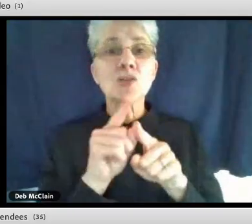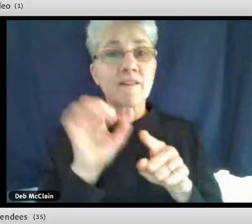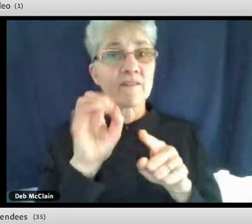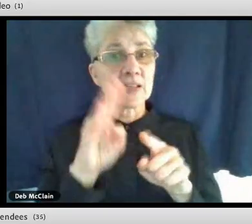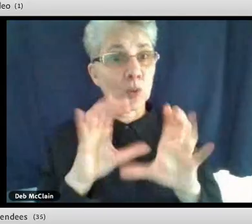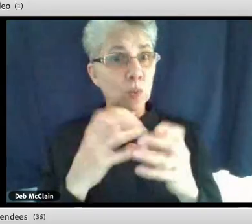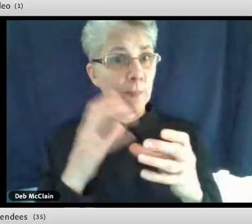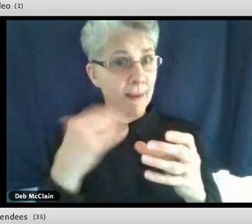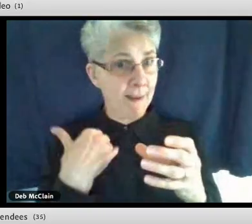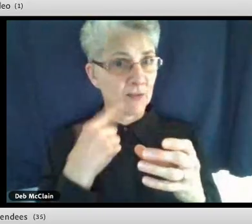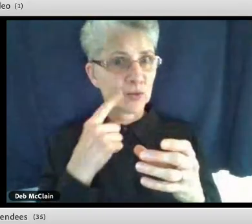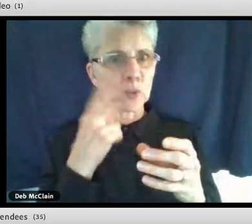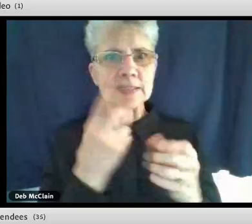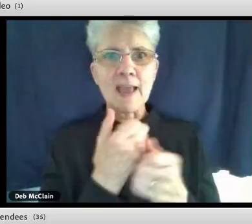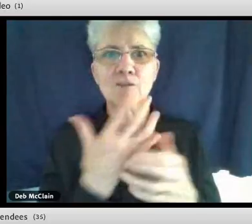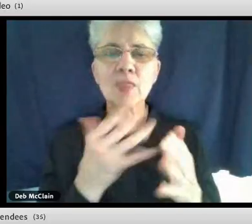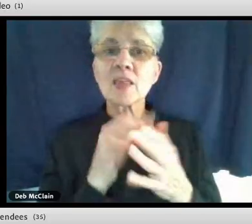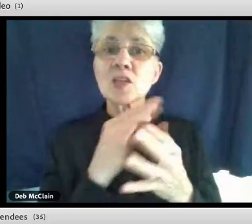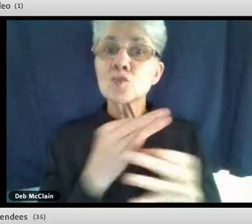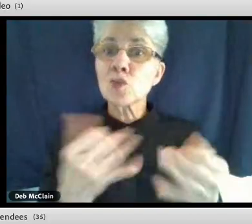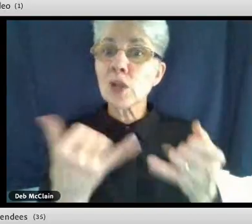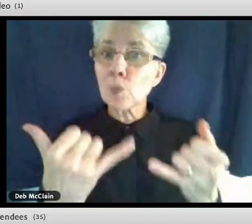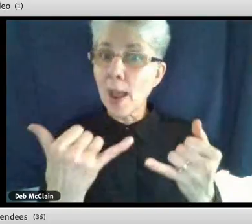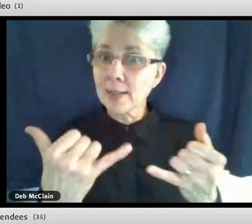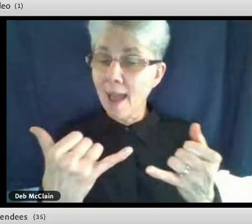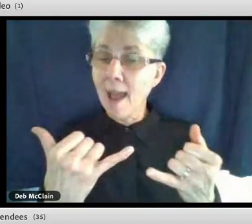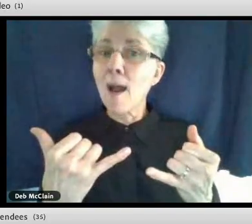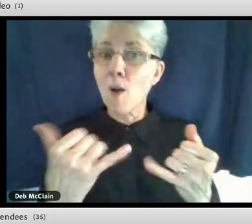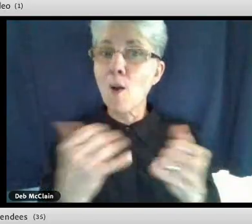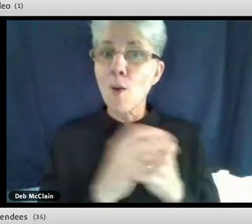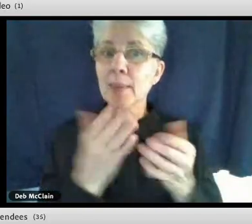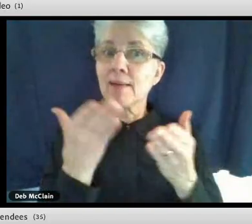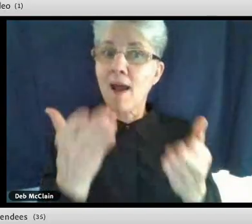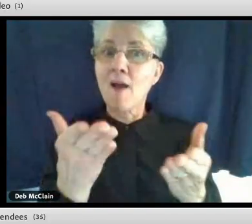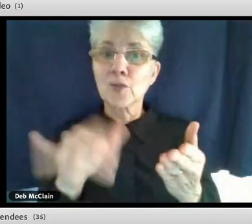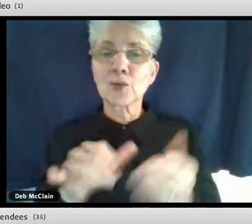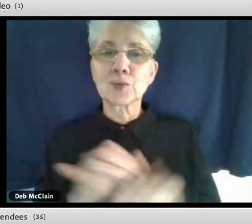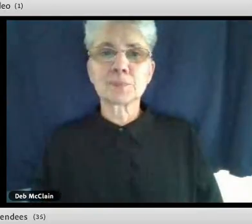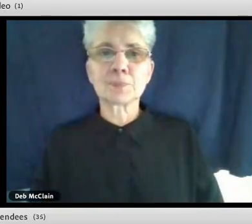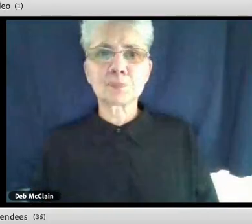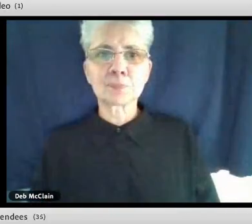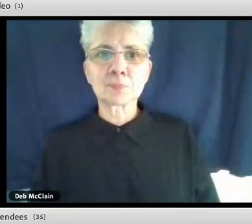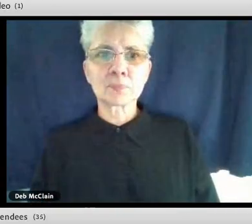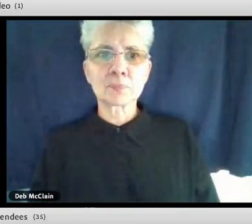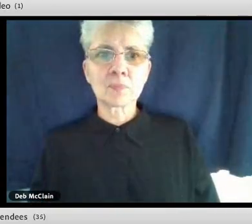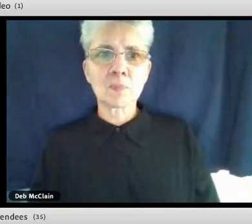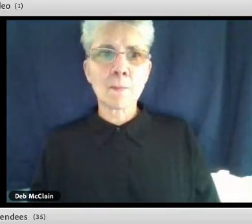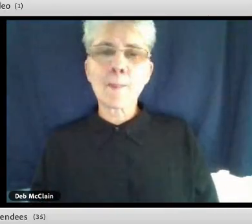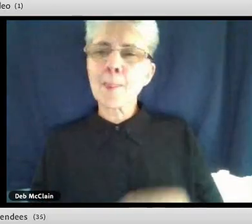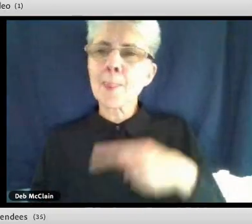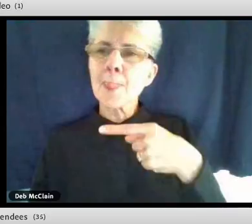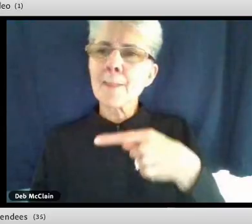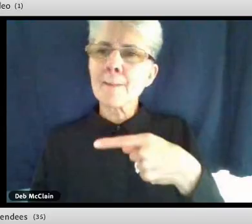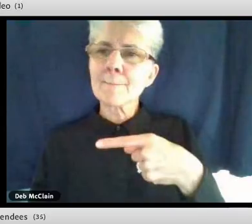so you can see everything that's free right now being offered. Also LibGuides, like I said,